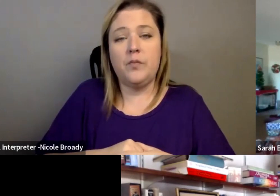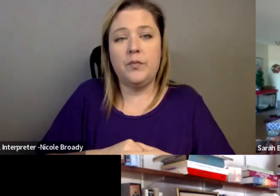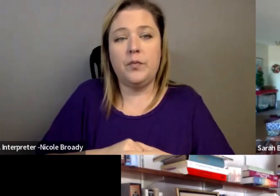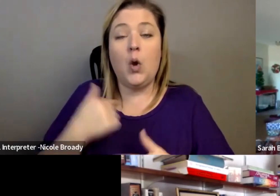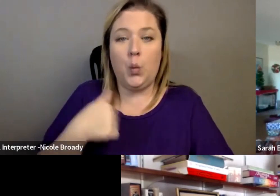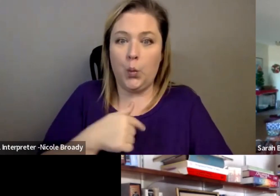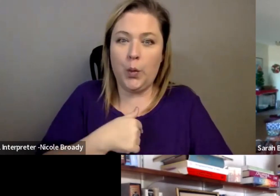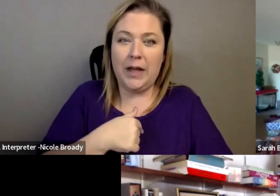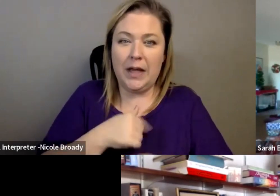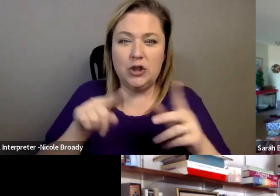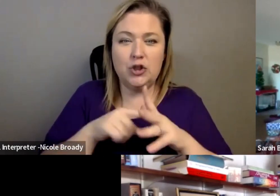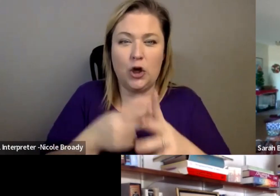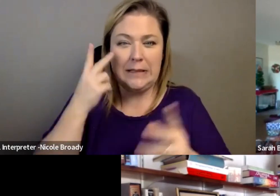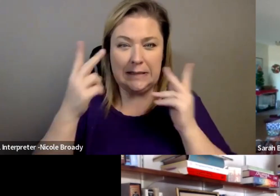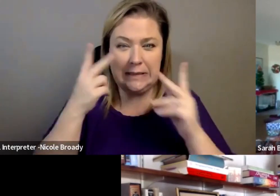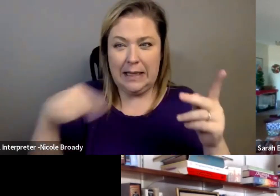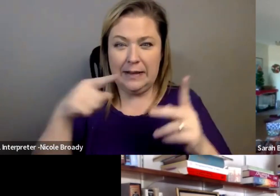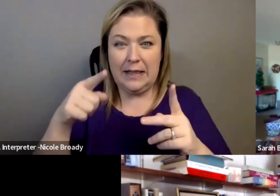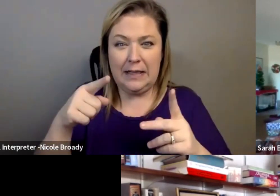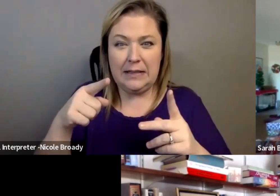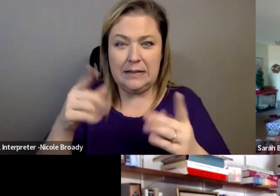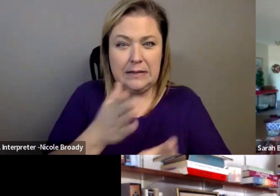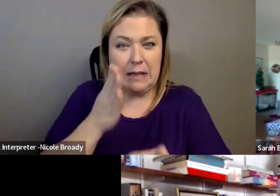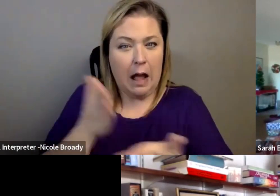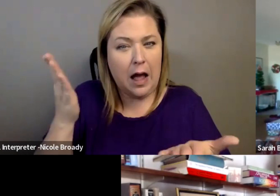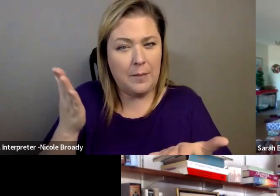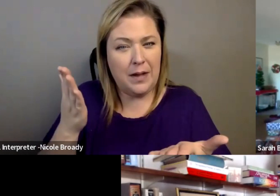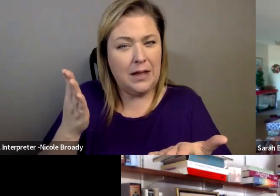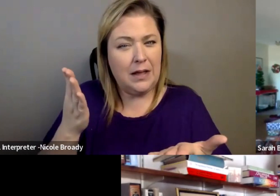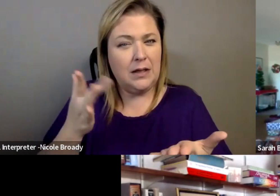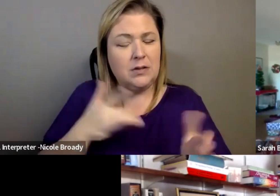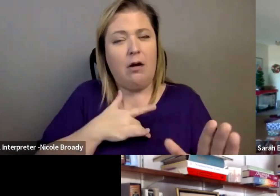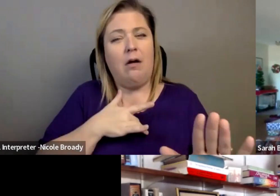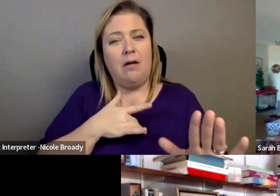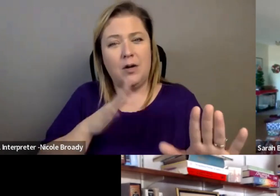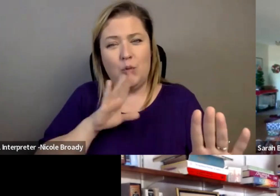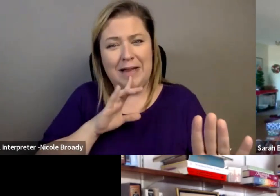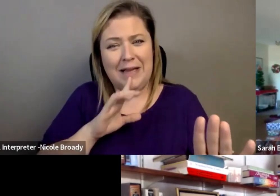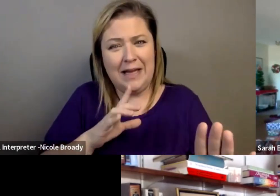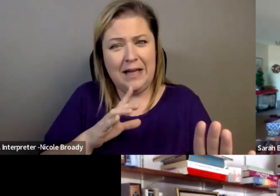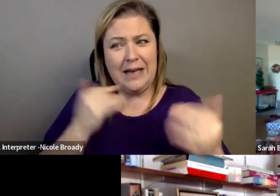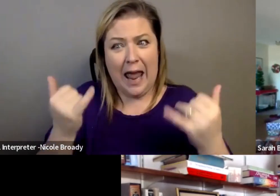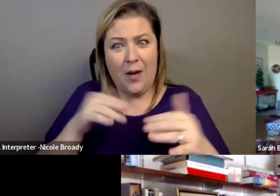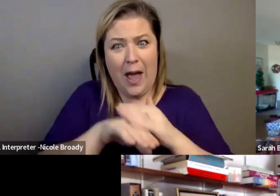we're starting to see these taken away. And it's really heartbreaking because people are having their access needs denied